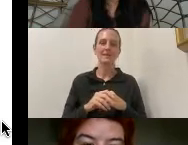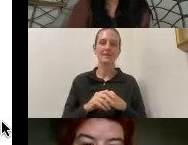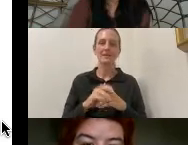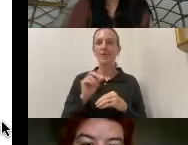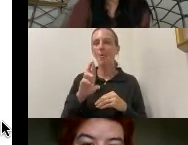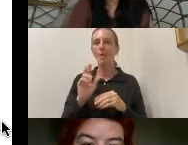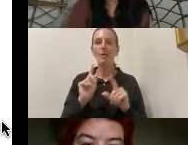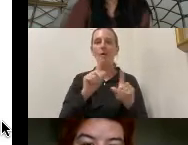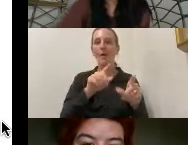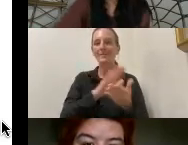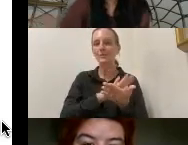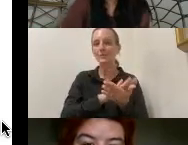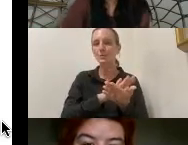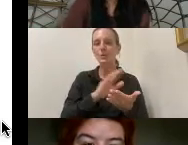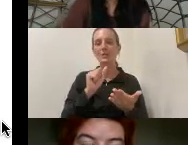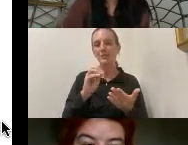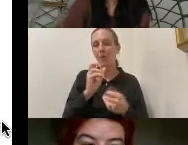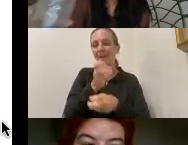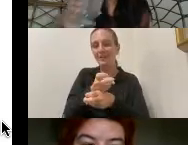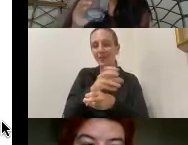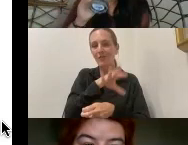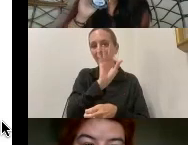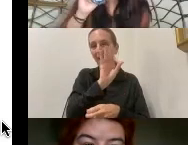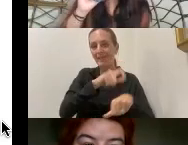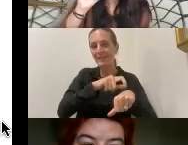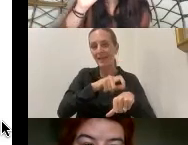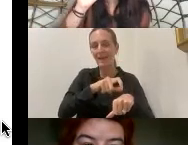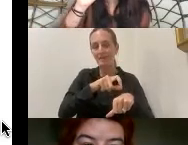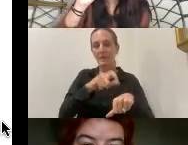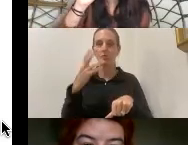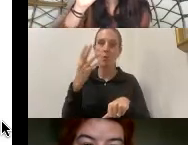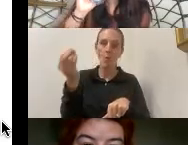It's really hard to find the time to do these things, but when you actually get the time